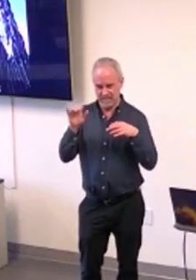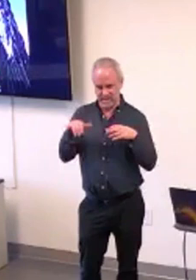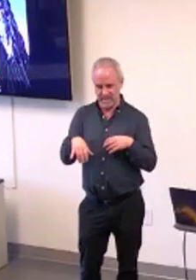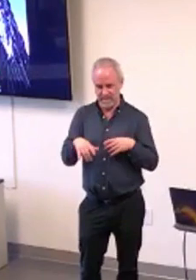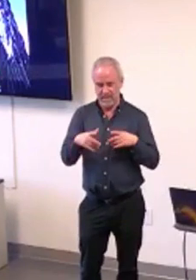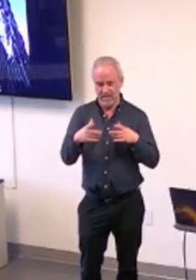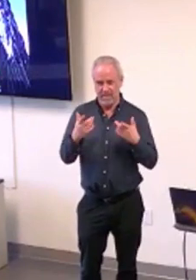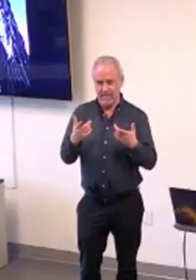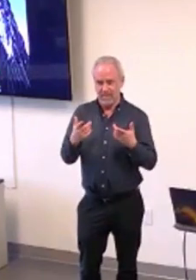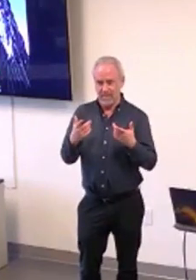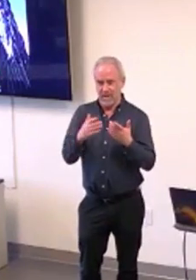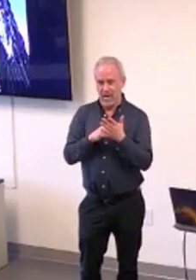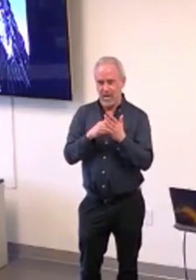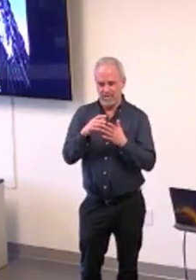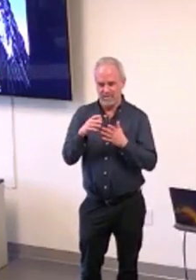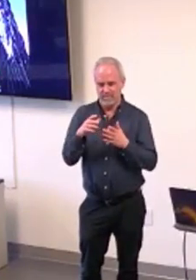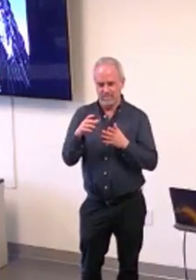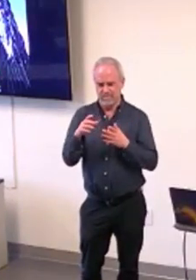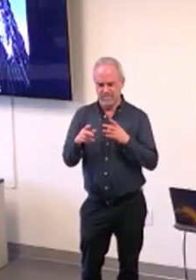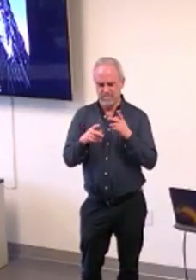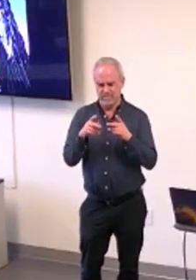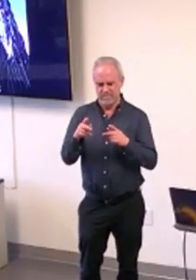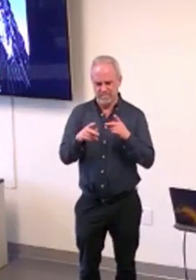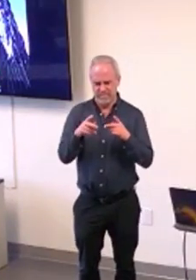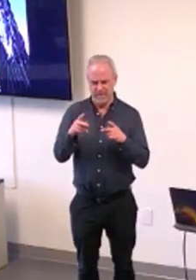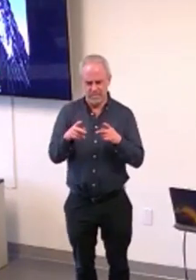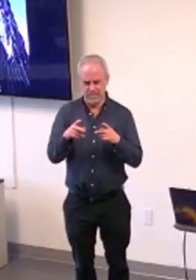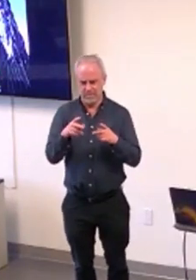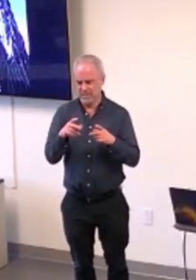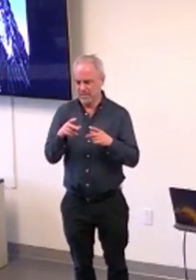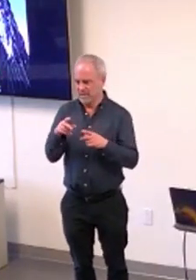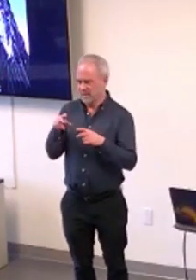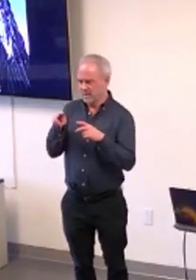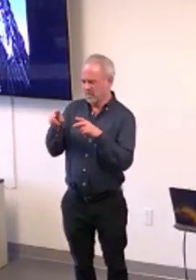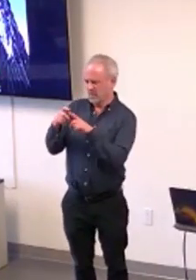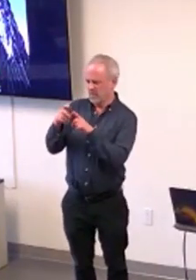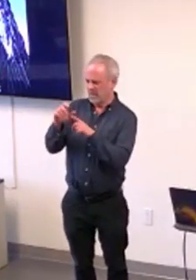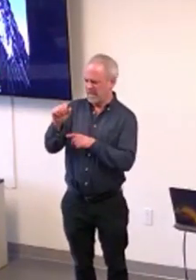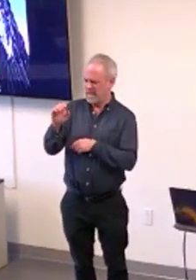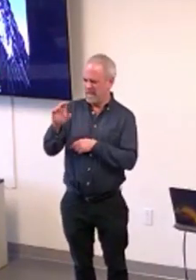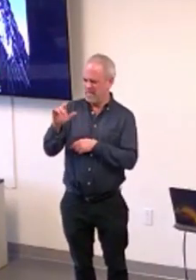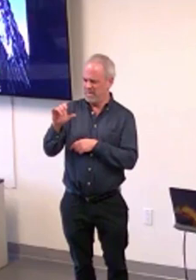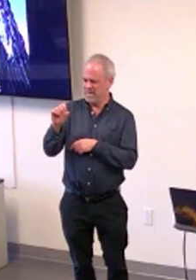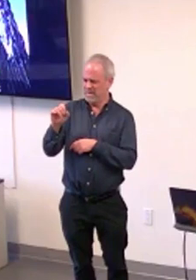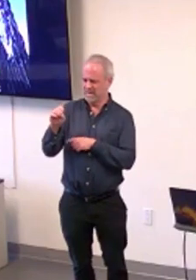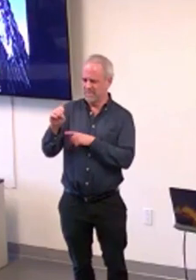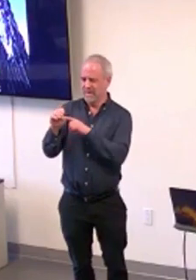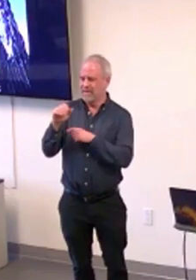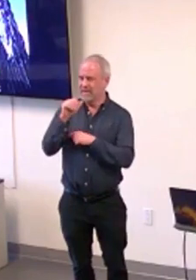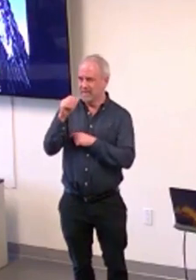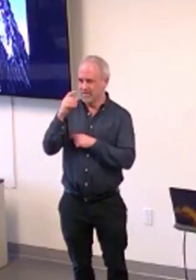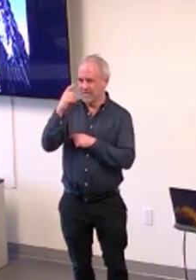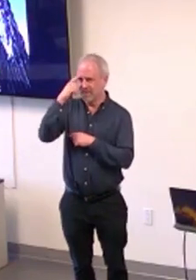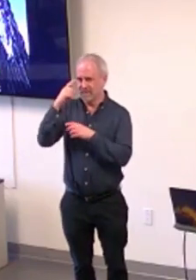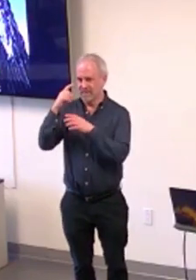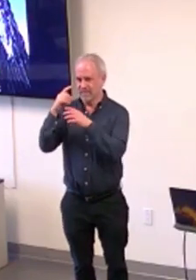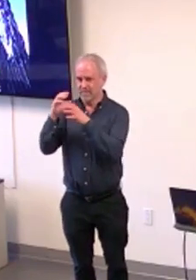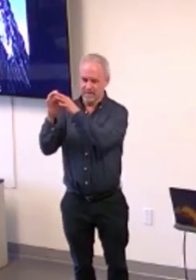or even naming racism as the root of ableism. Right? We have an entire categorization